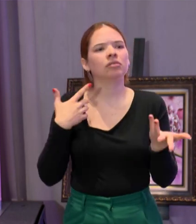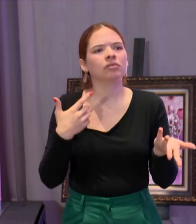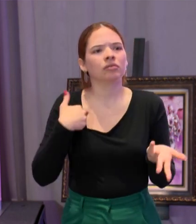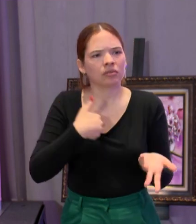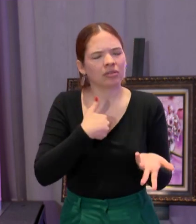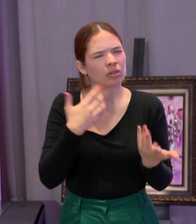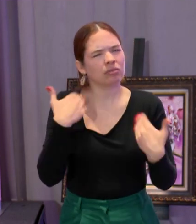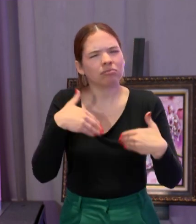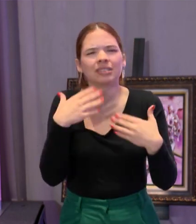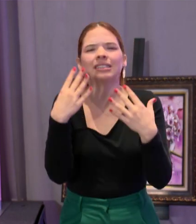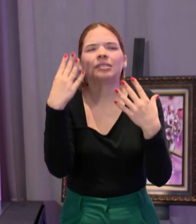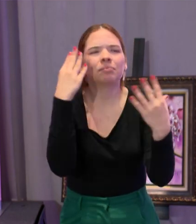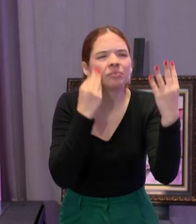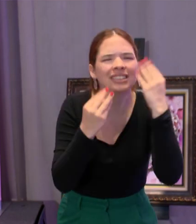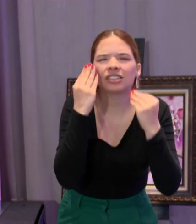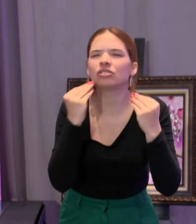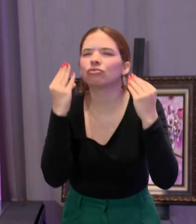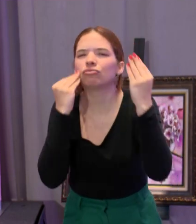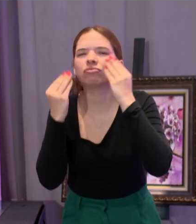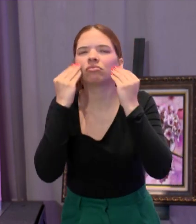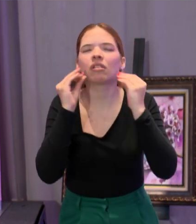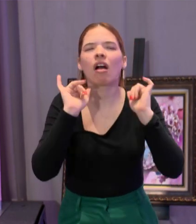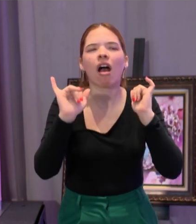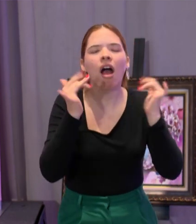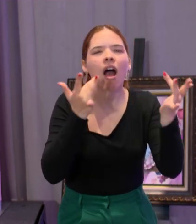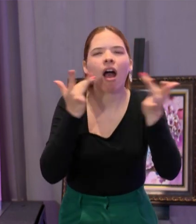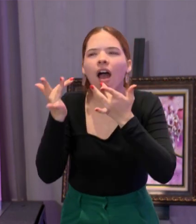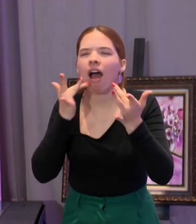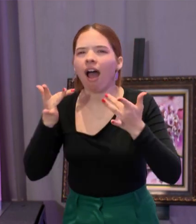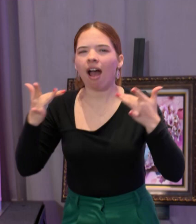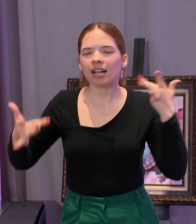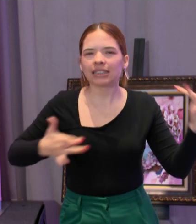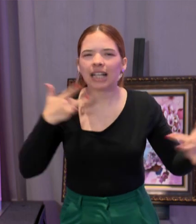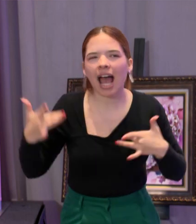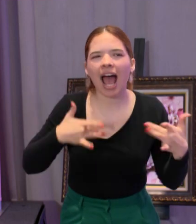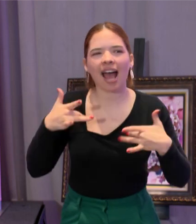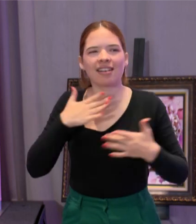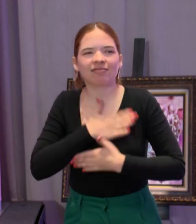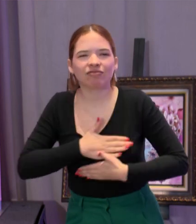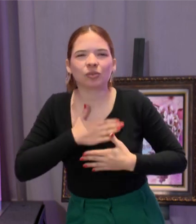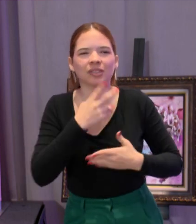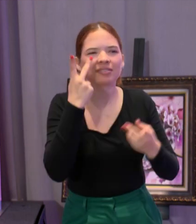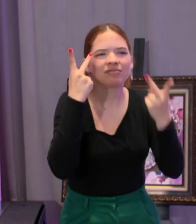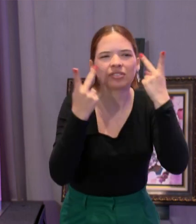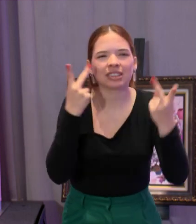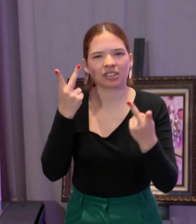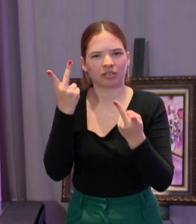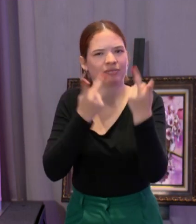WE CREATE EXPERIENCES THAT ENGAGE, EXCITE, AND ENTERTAIN VISITORS FROM AROUND THE WORLD,